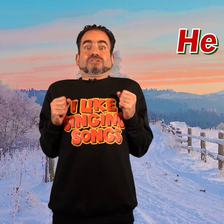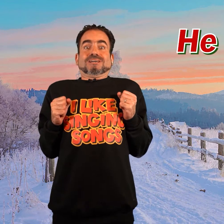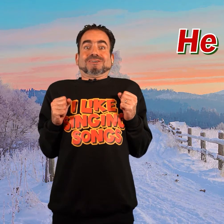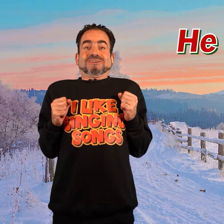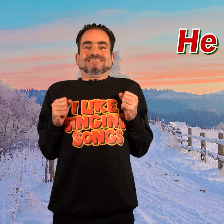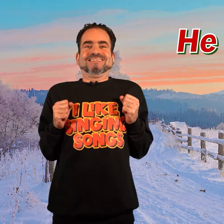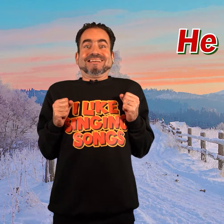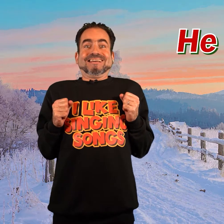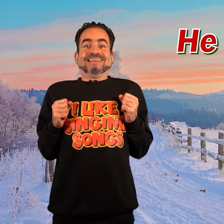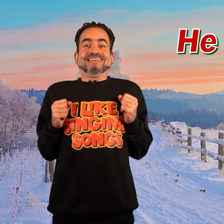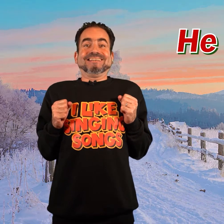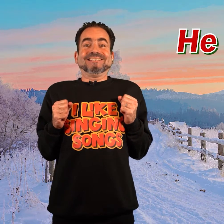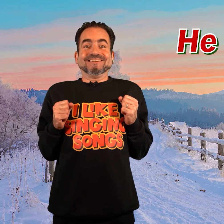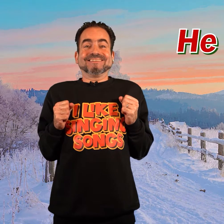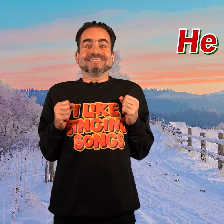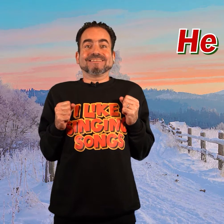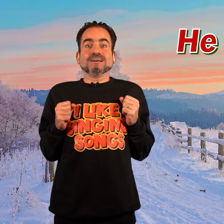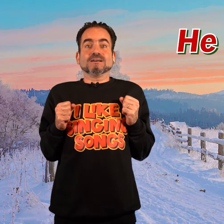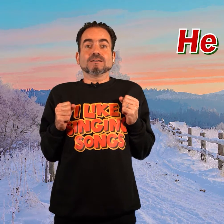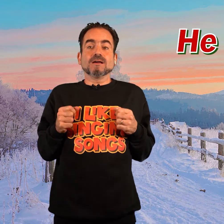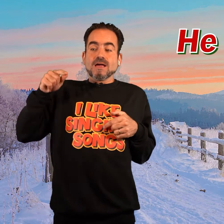He got stuck